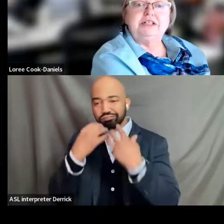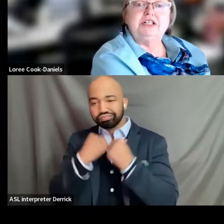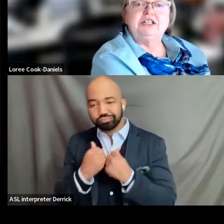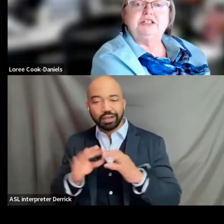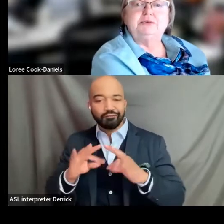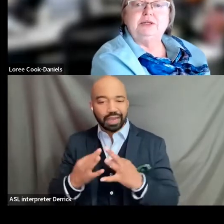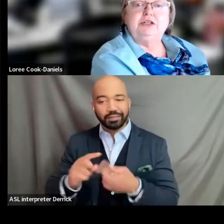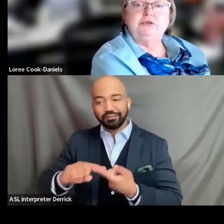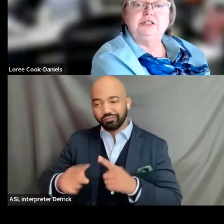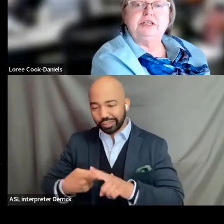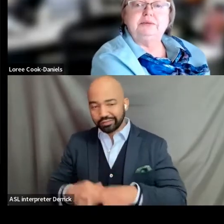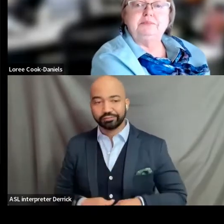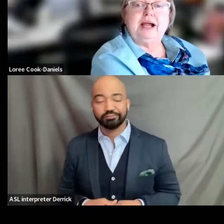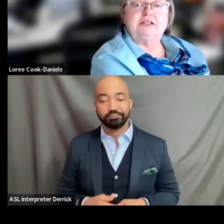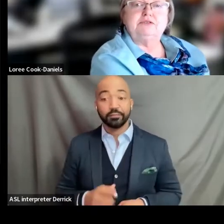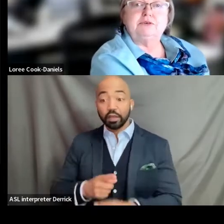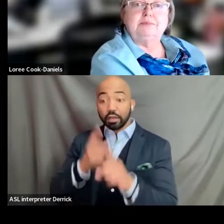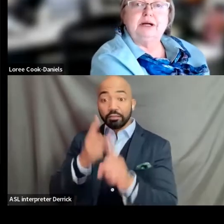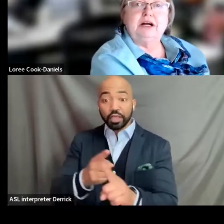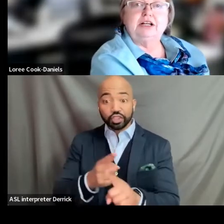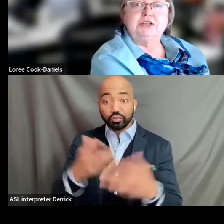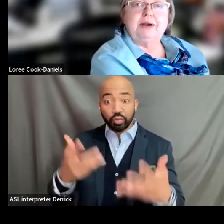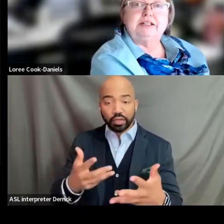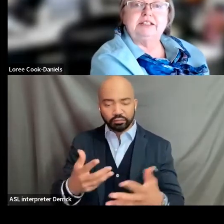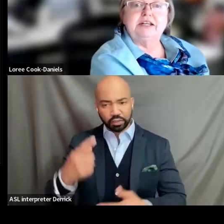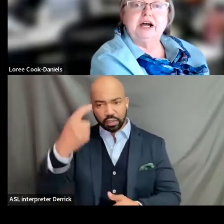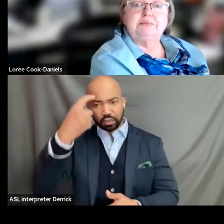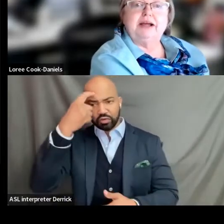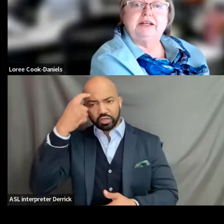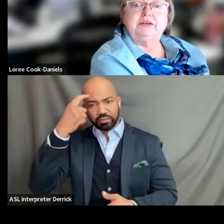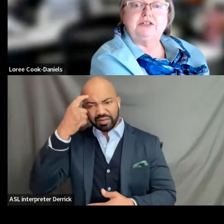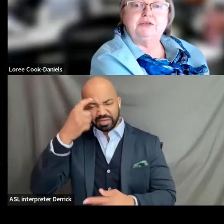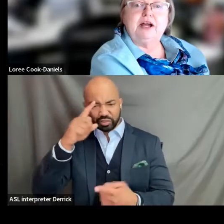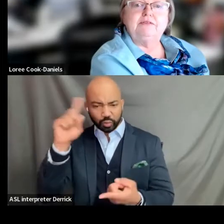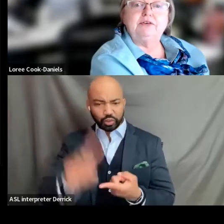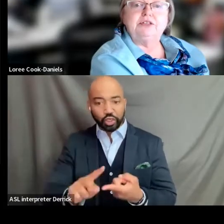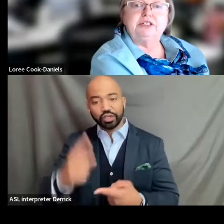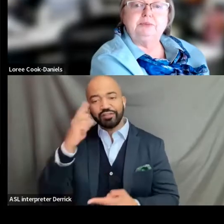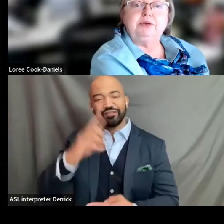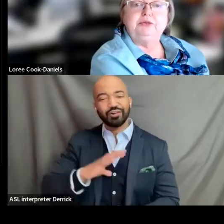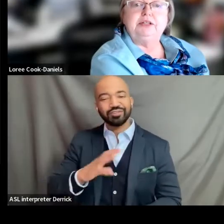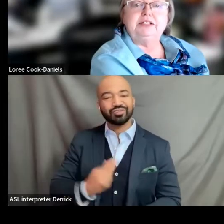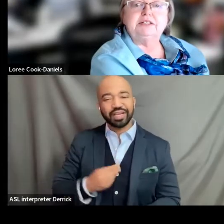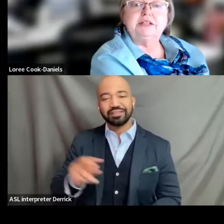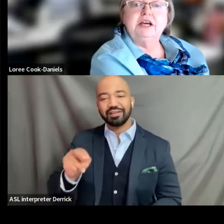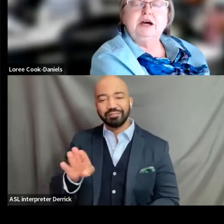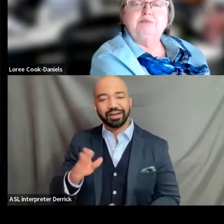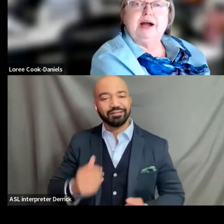FORGE's mission is to reduce the impact of trauma on trans and nonbinary survivors in communities